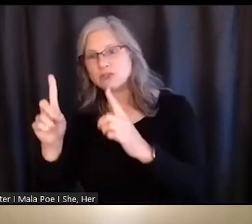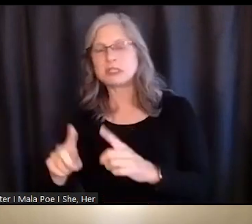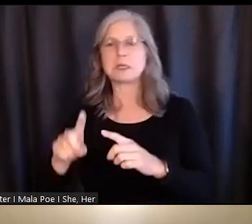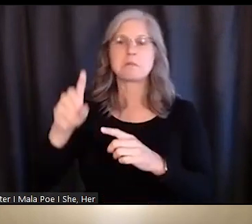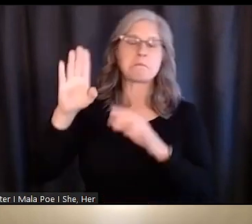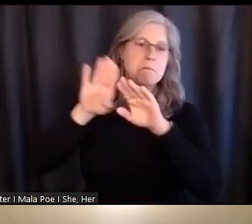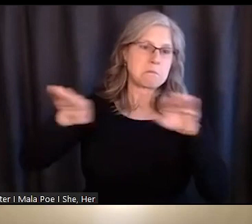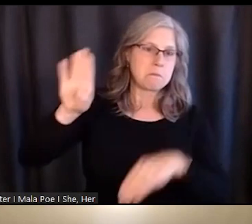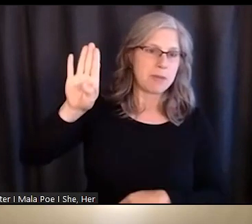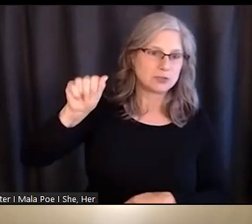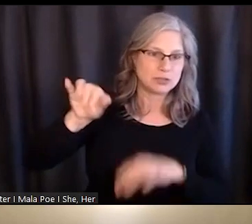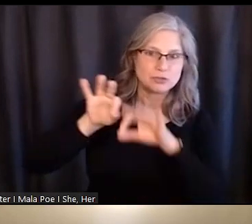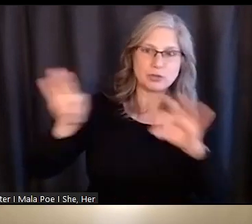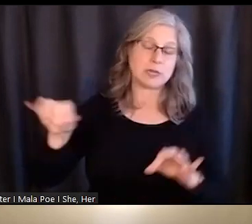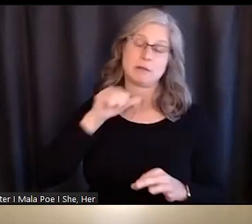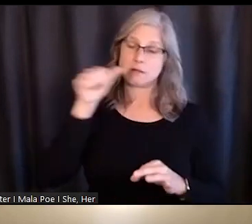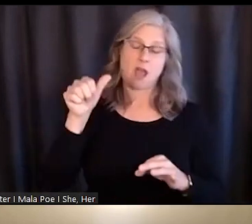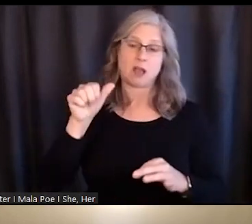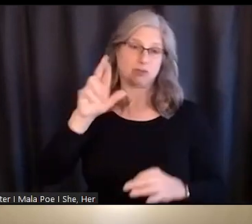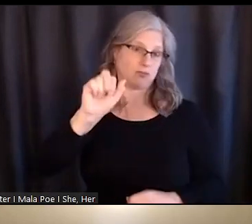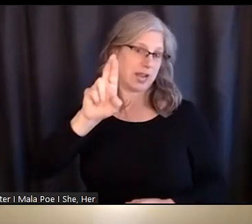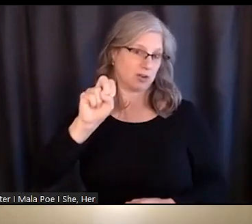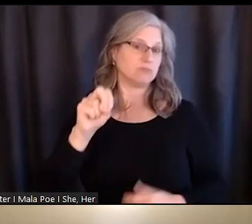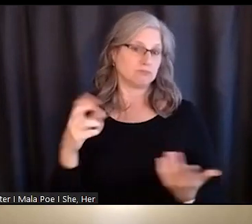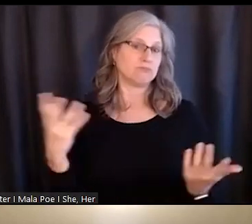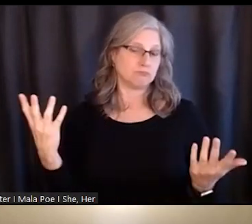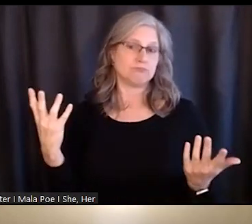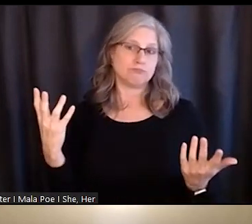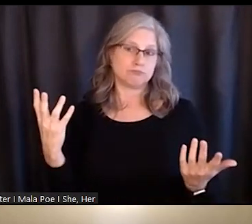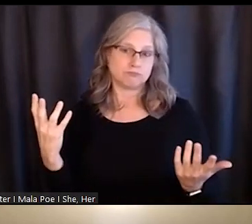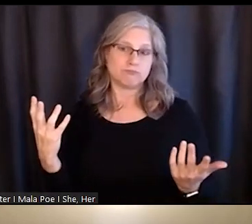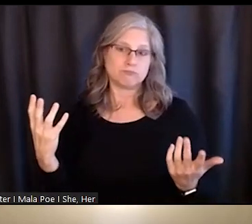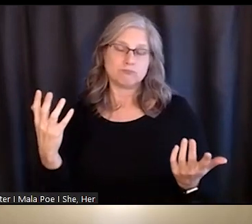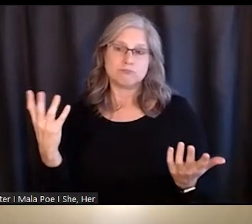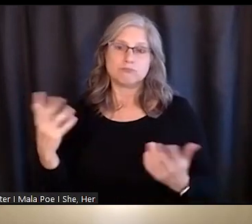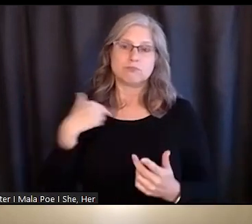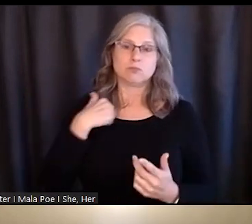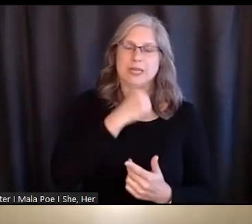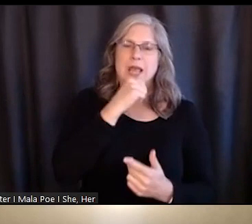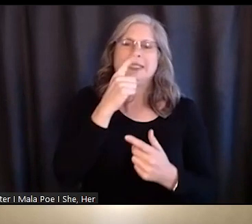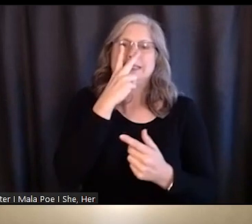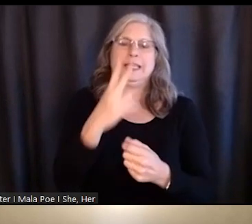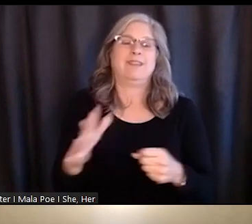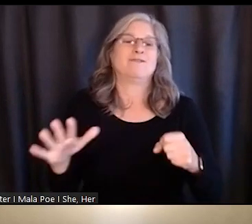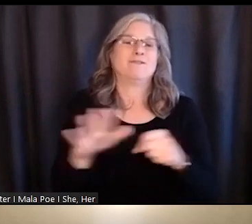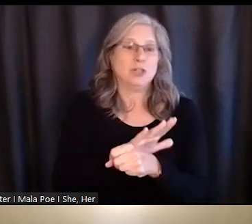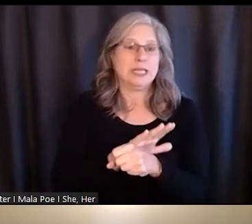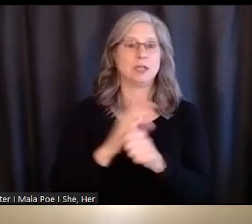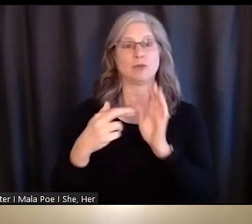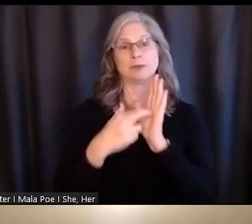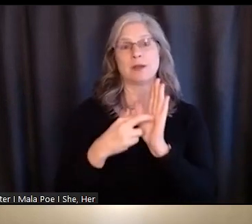This is not uncommon. We're not fully representative of Canberra, but it's Canberra because it's